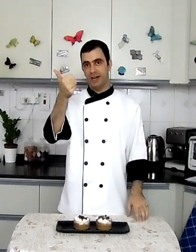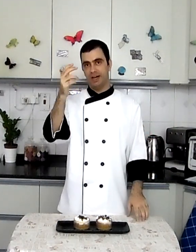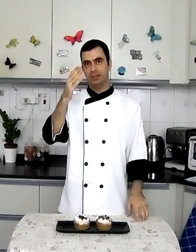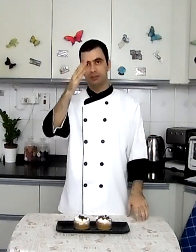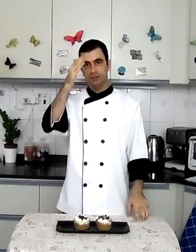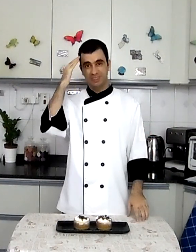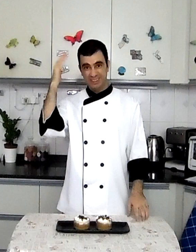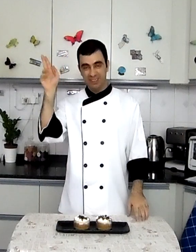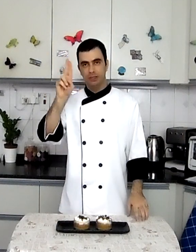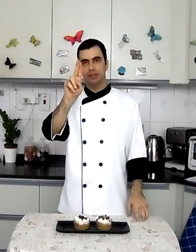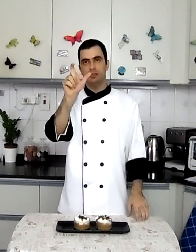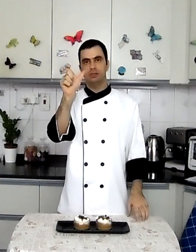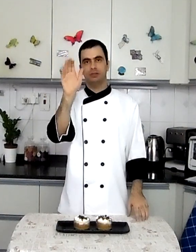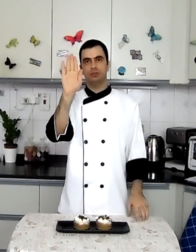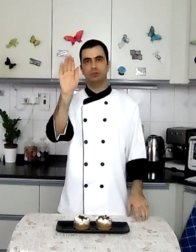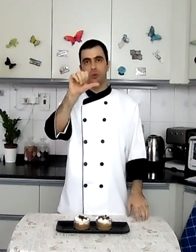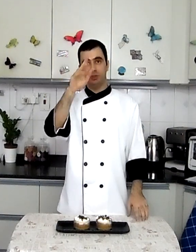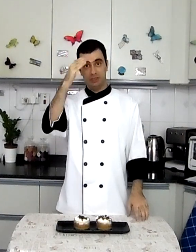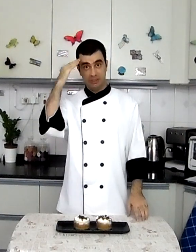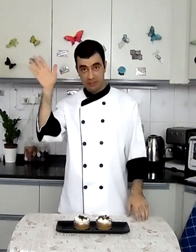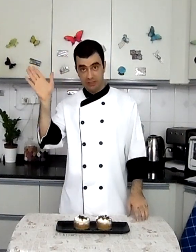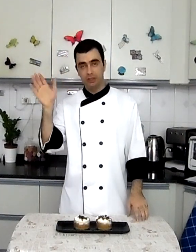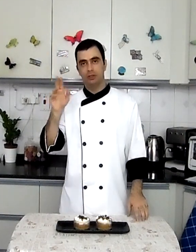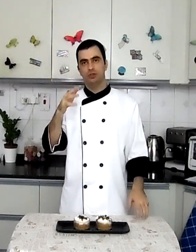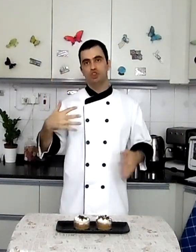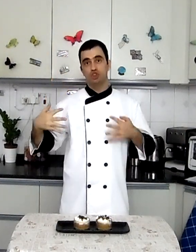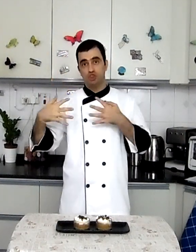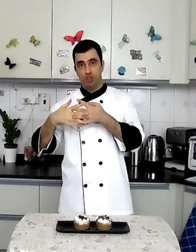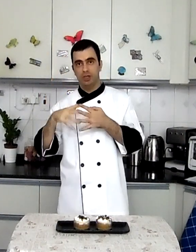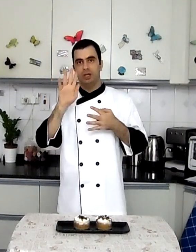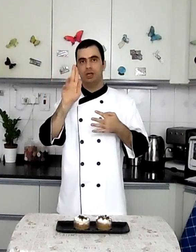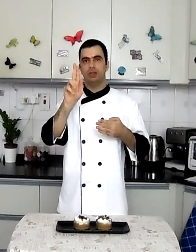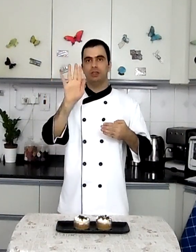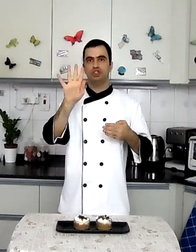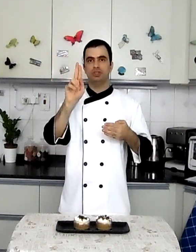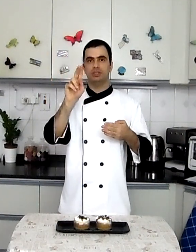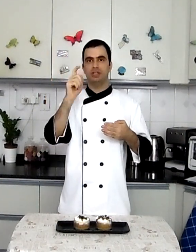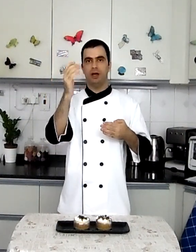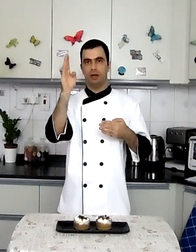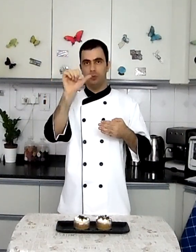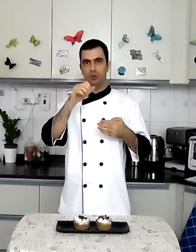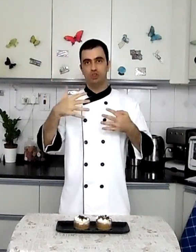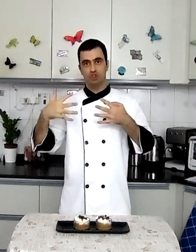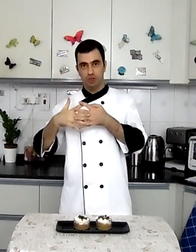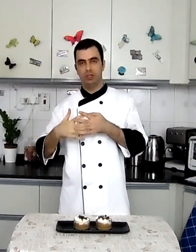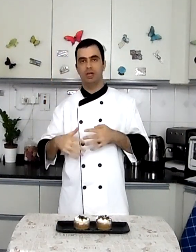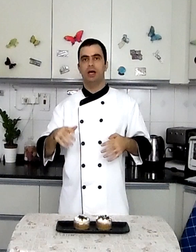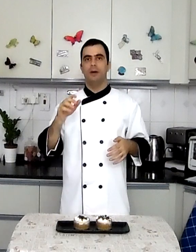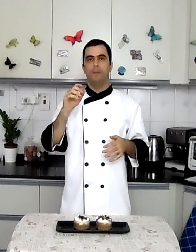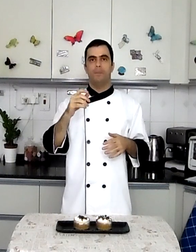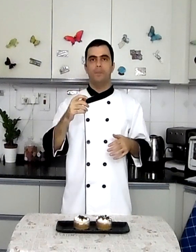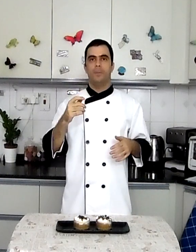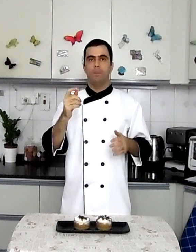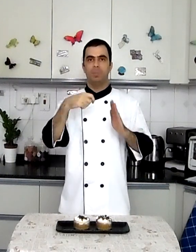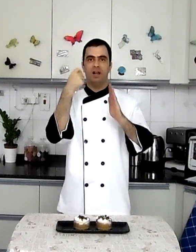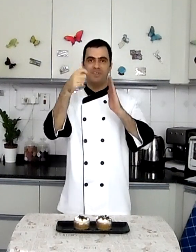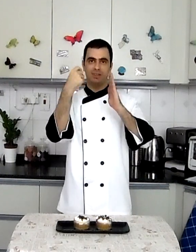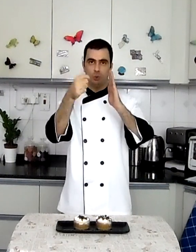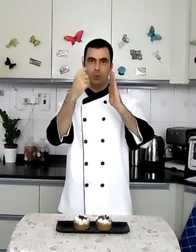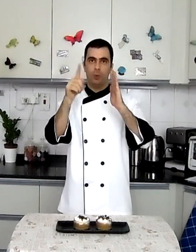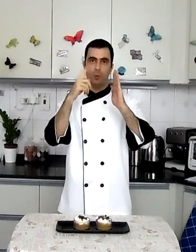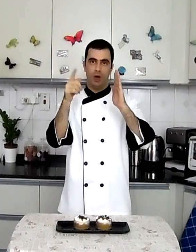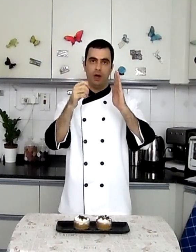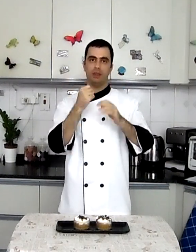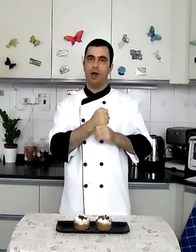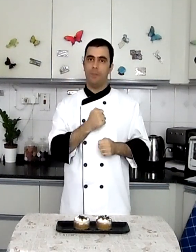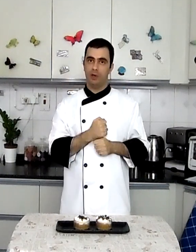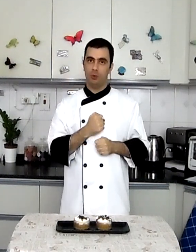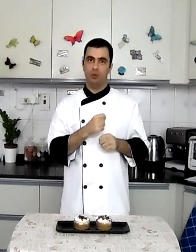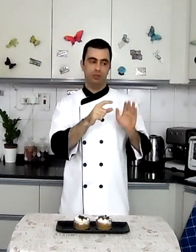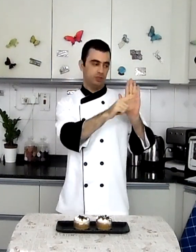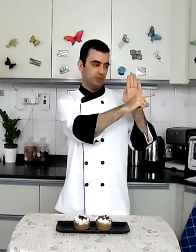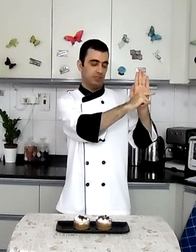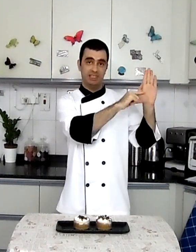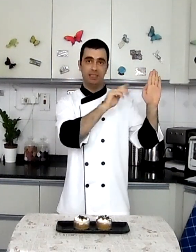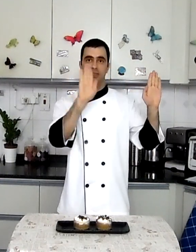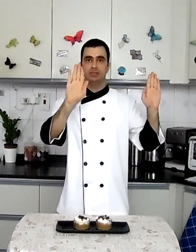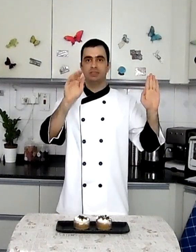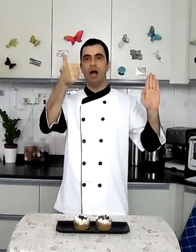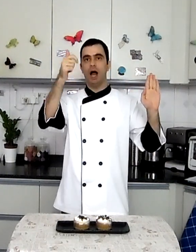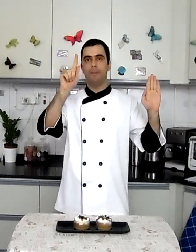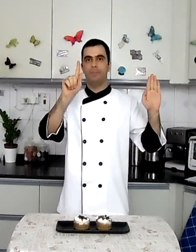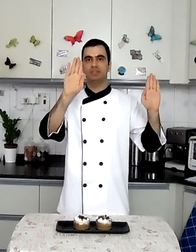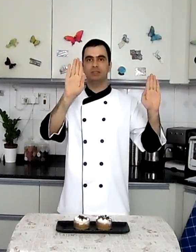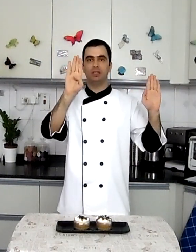And don't forget to subscribe to my YouTube Channel وما تنسوا تشتركوا بقناتي على اليوتيوب